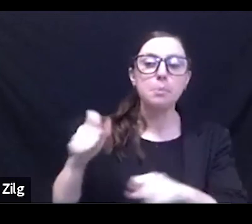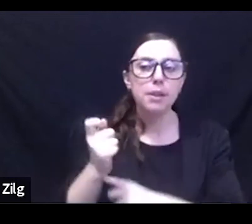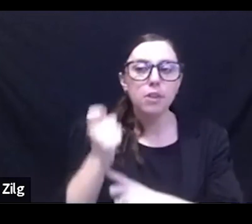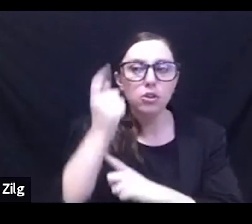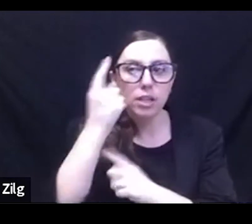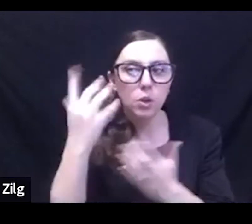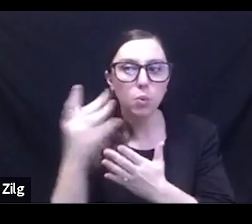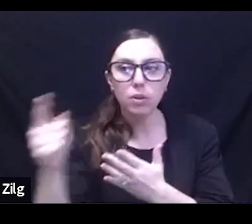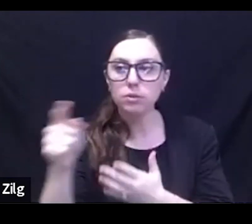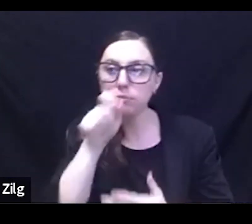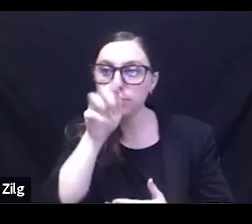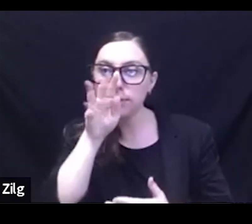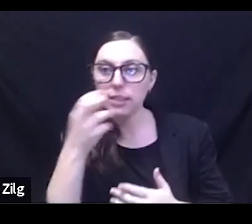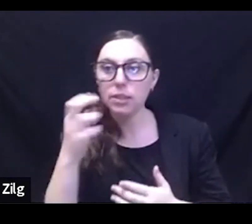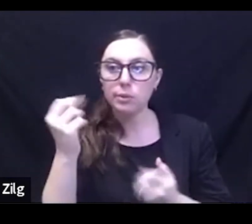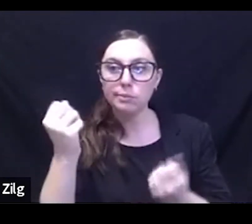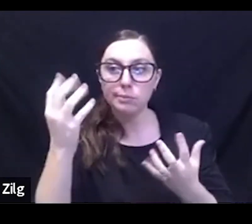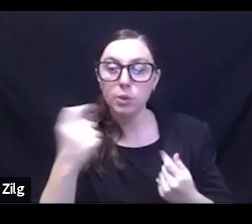what is being said or told to me if I have the right